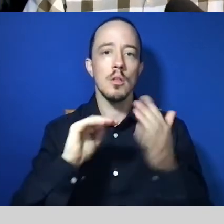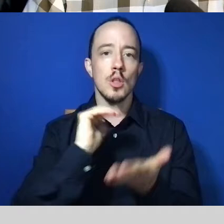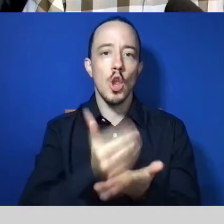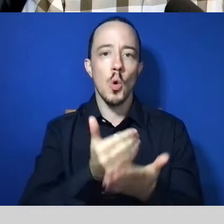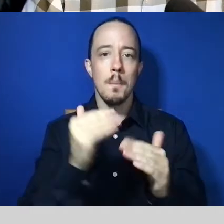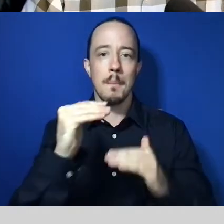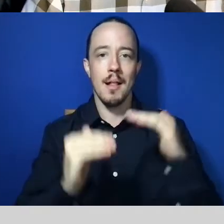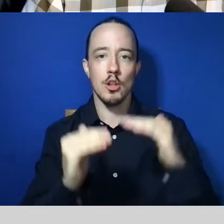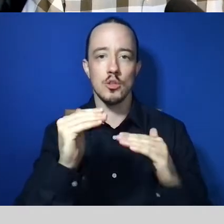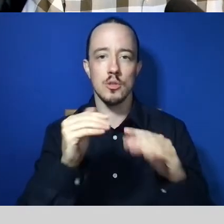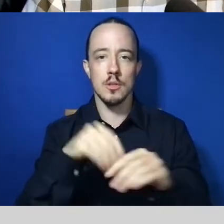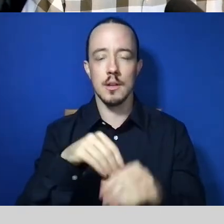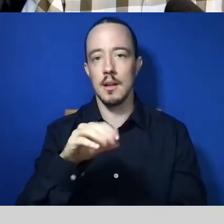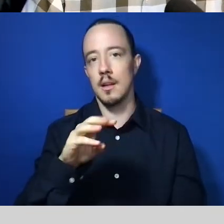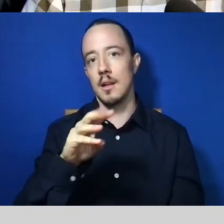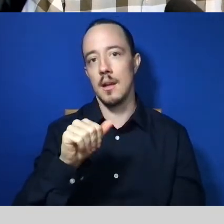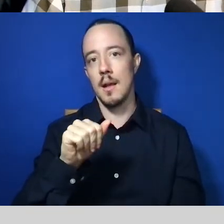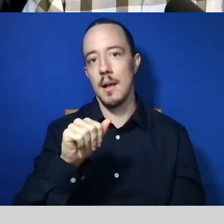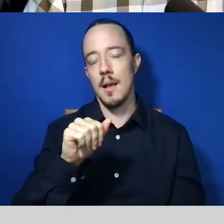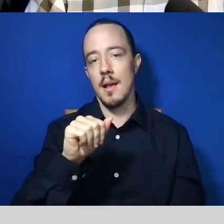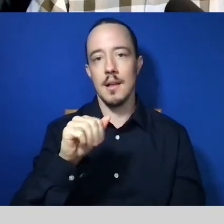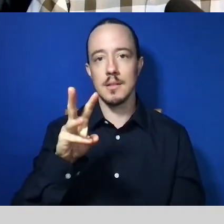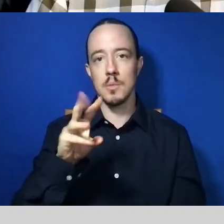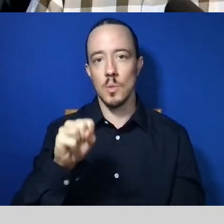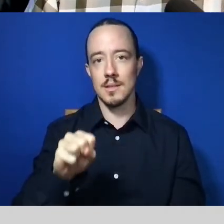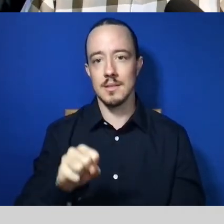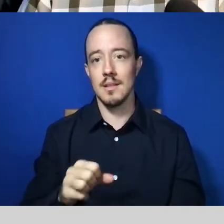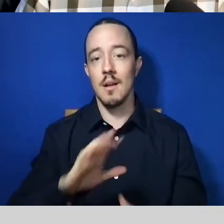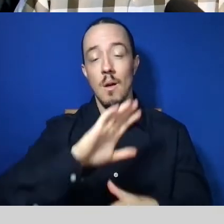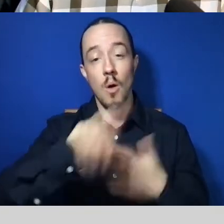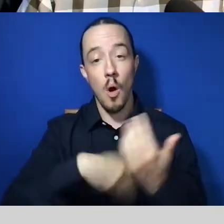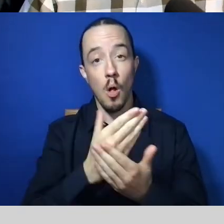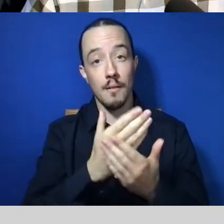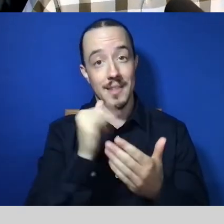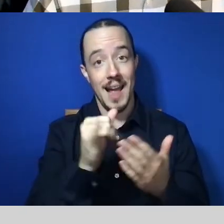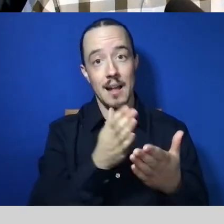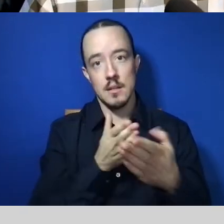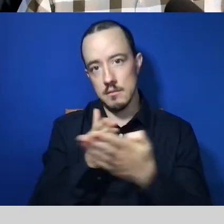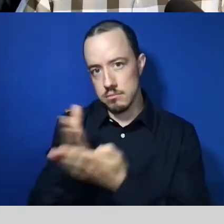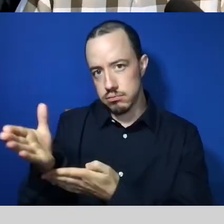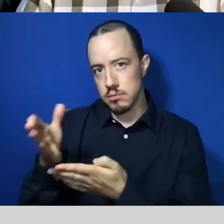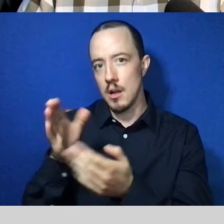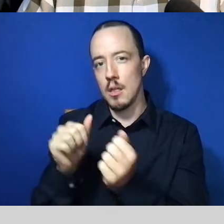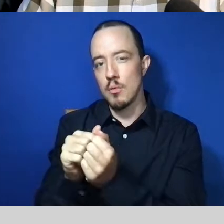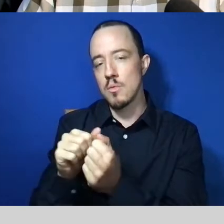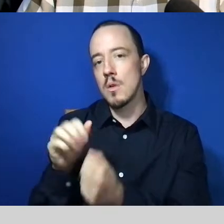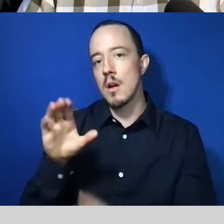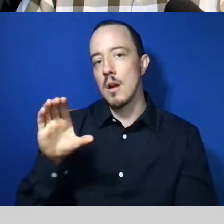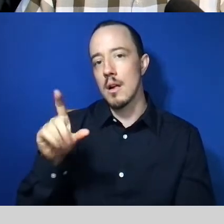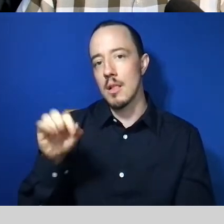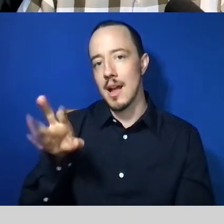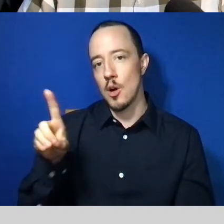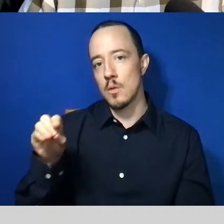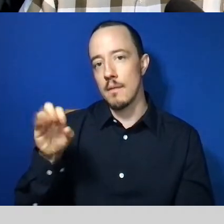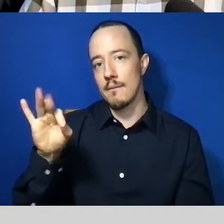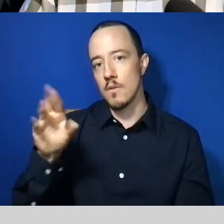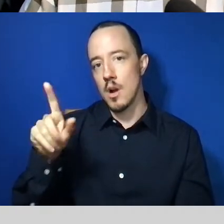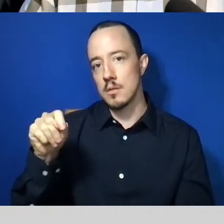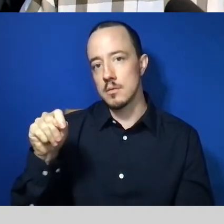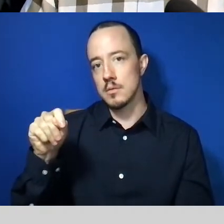And all that also goes through CloudFront, which is a content distribution network. So CloudFront gives us 200 plus points of presence